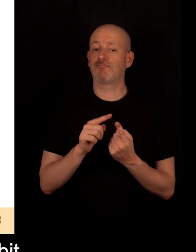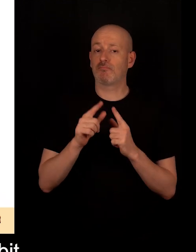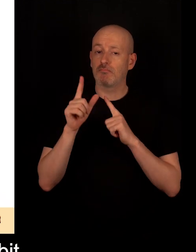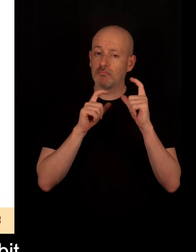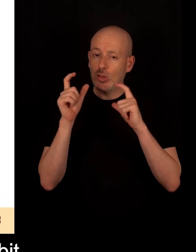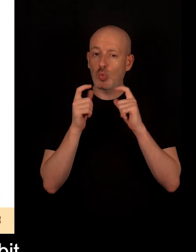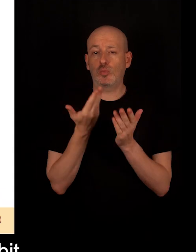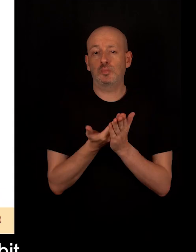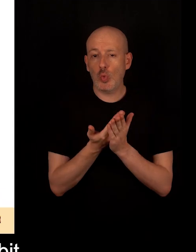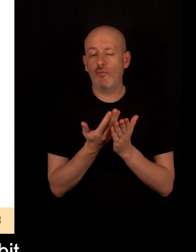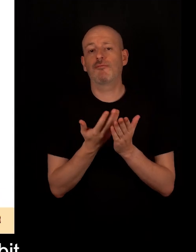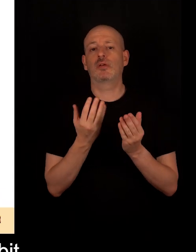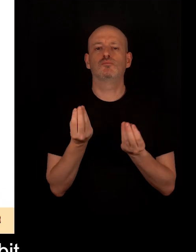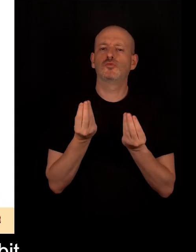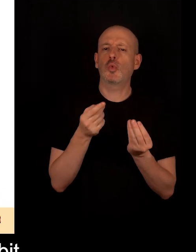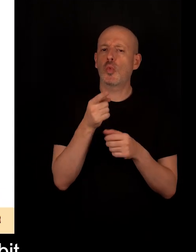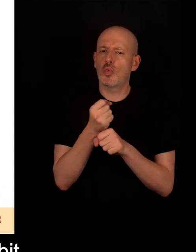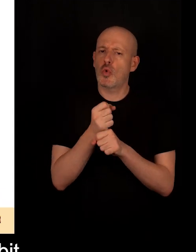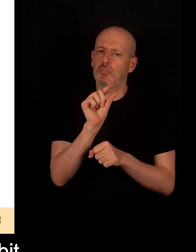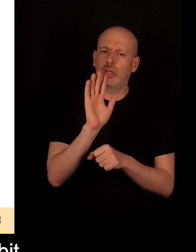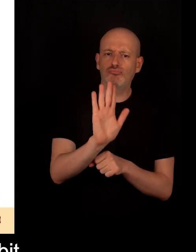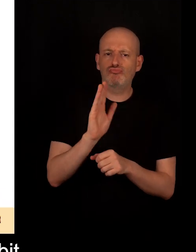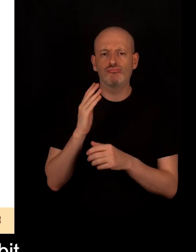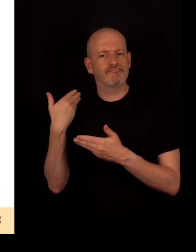Pictures proving and somehow showing a bit your work.